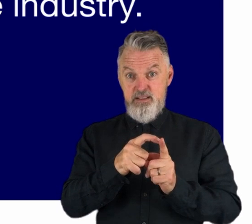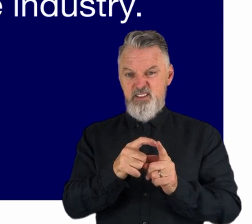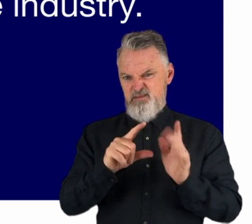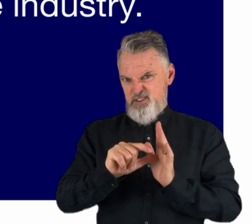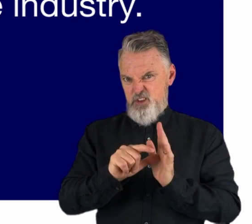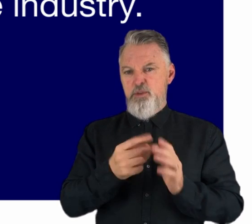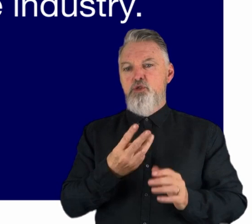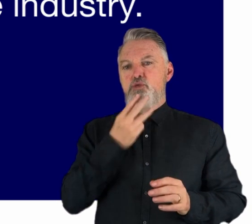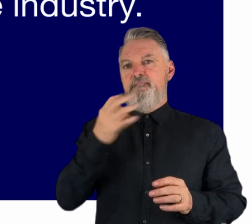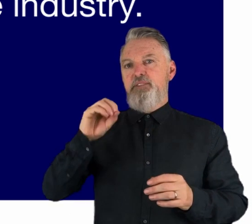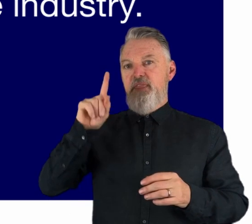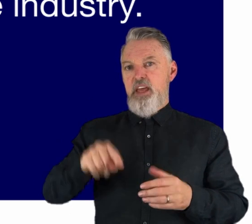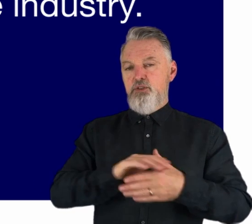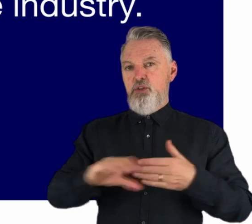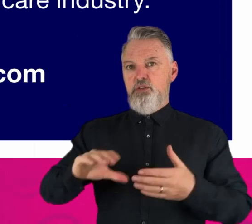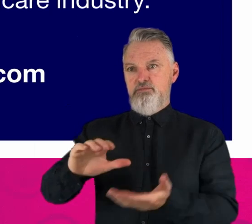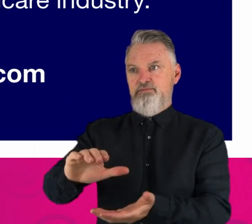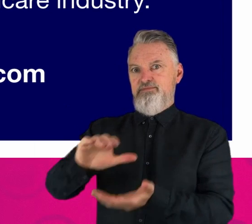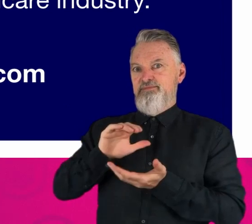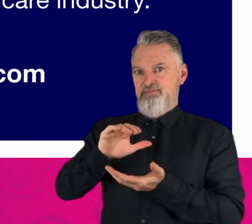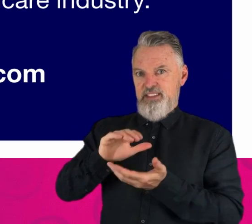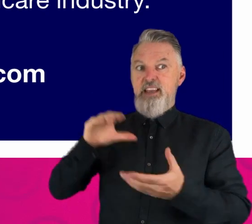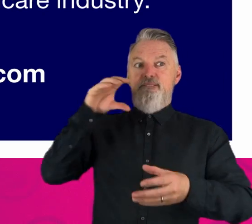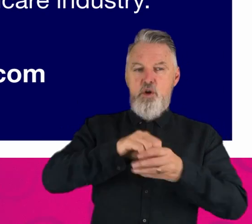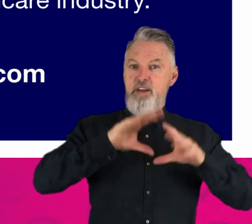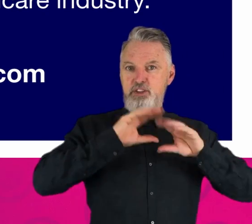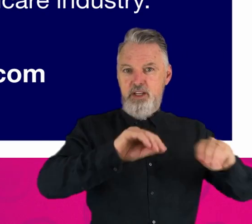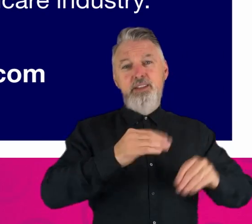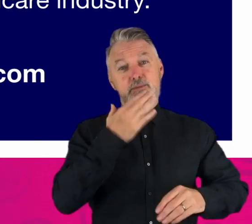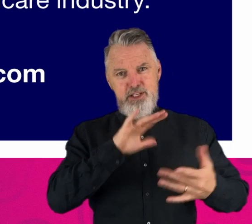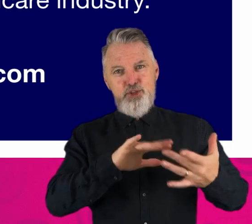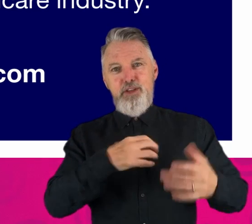to get us into the educational market, so please get in touch for more information.